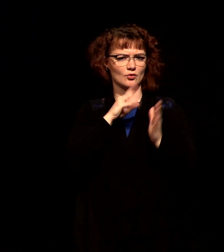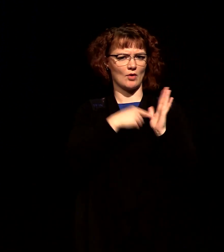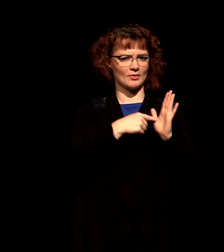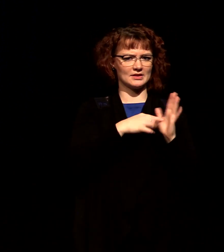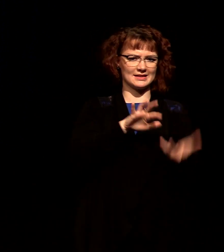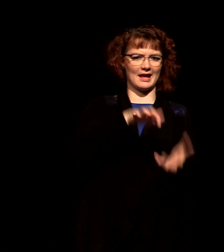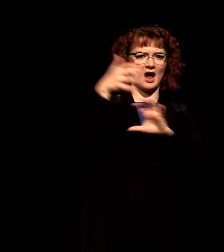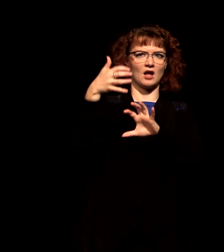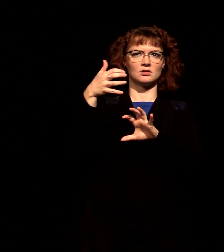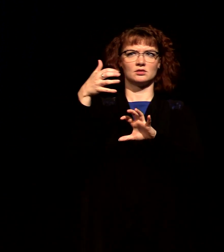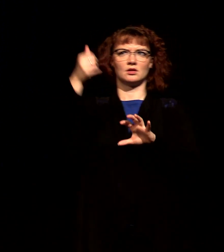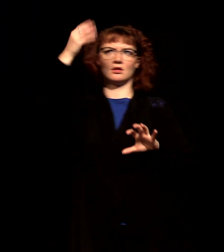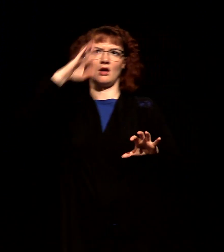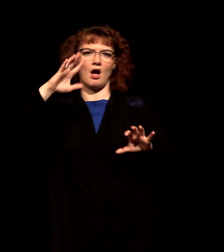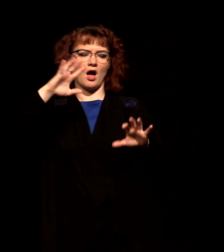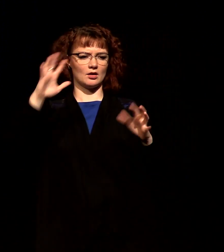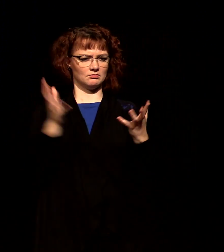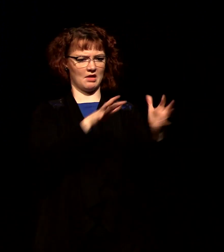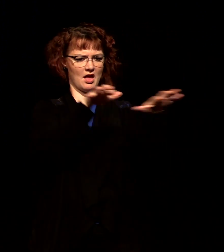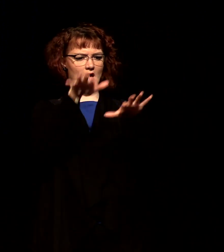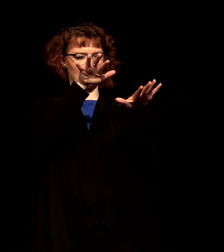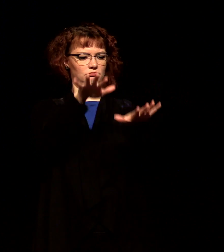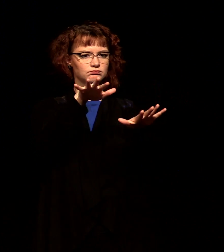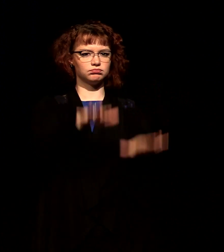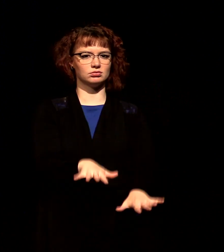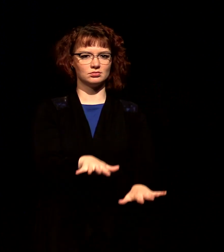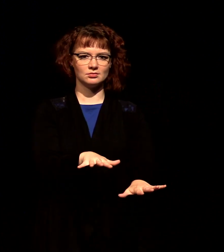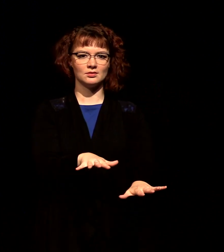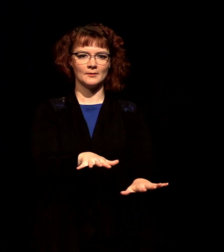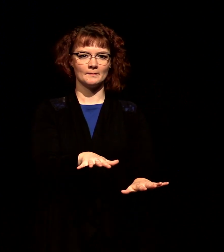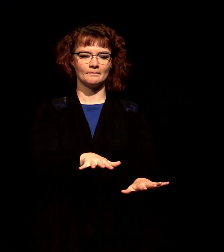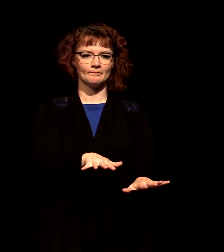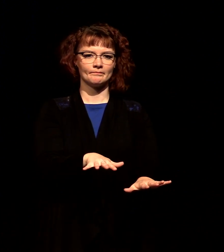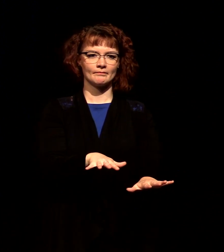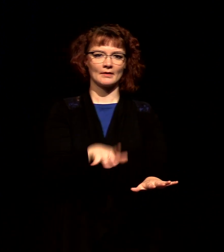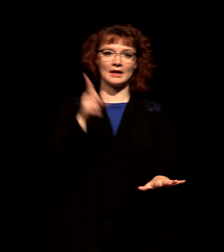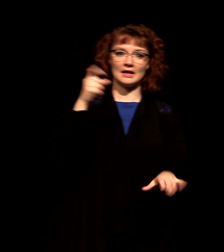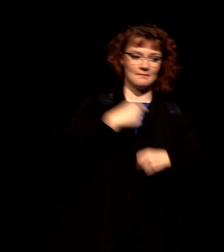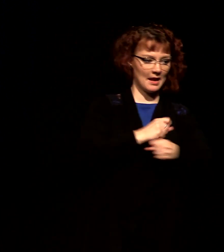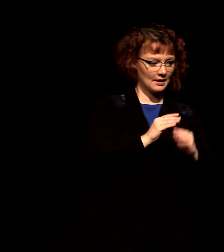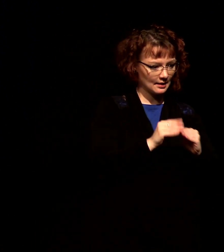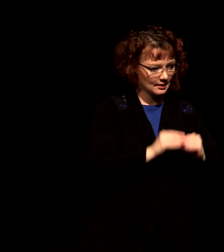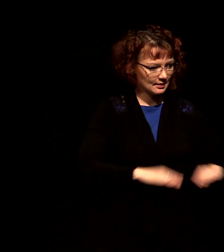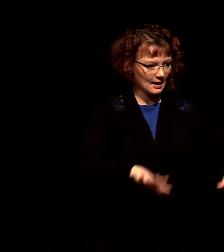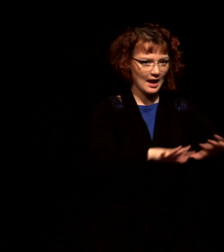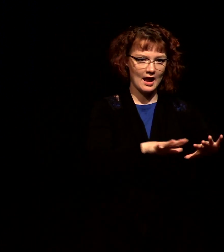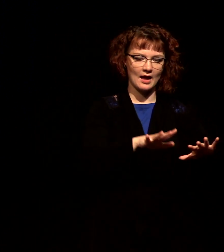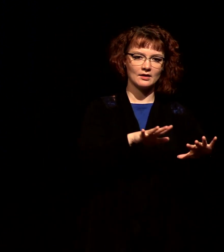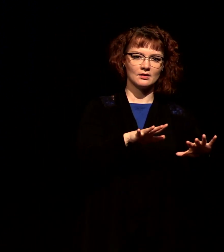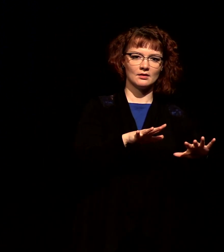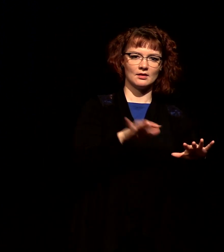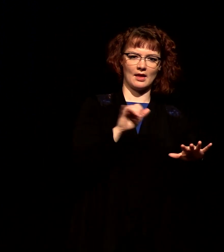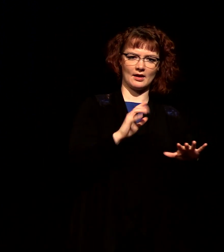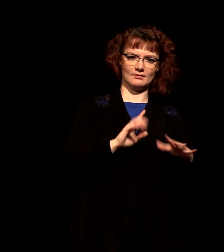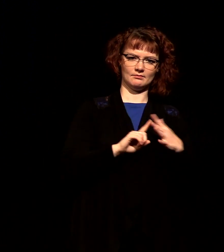he is so powerful in so great, in fact that he has formed land as we see in the creation narrative for us to dwell on.